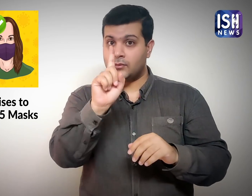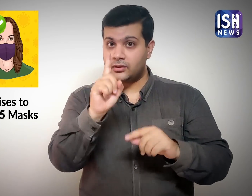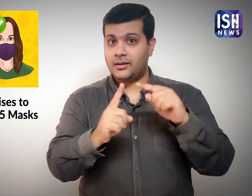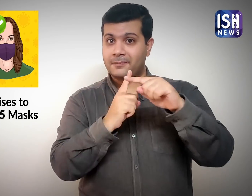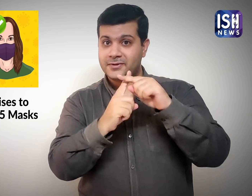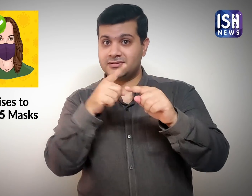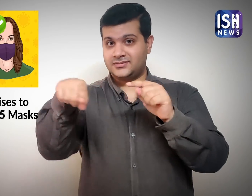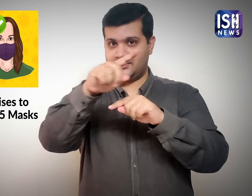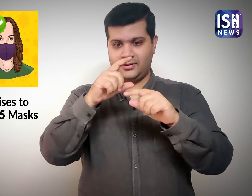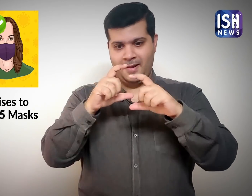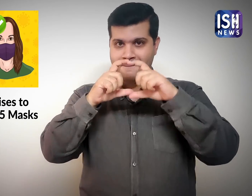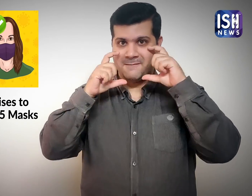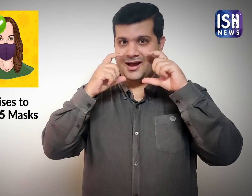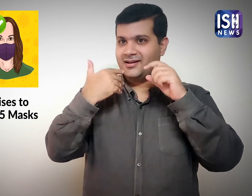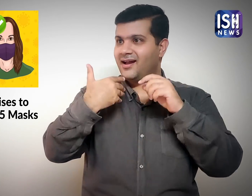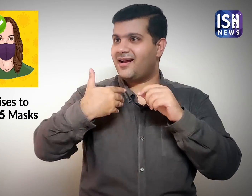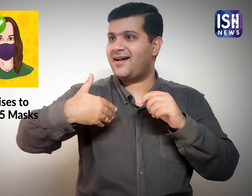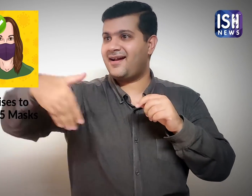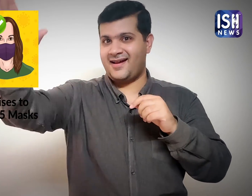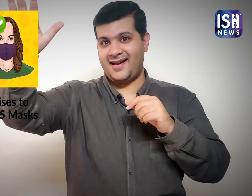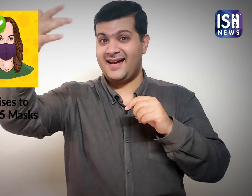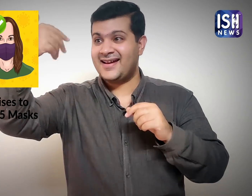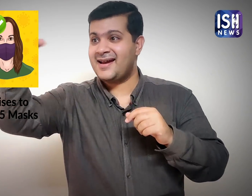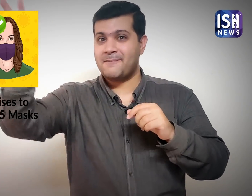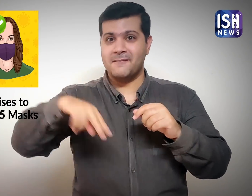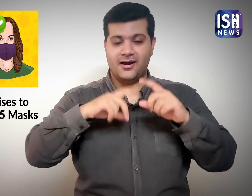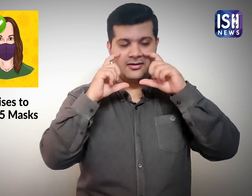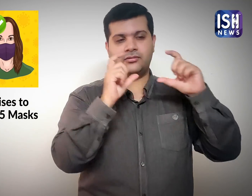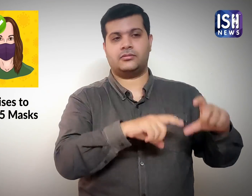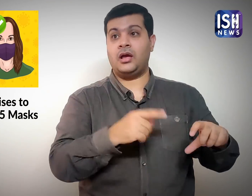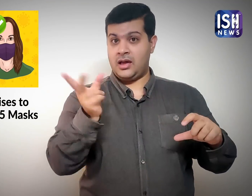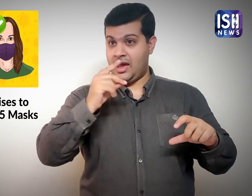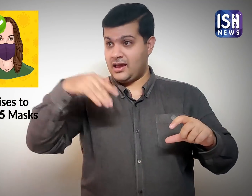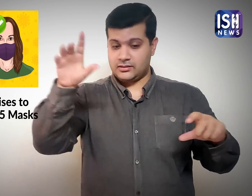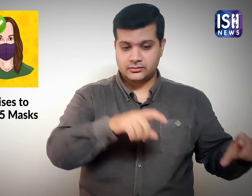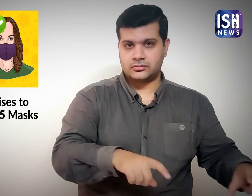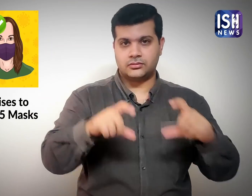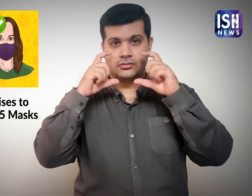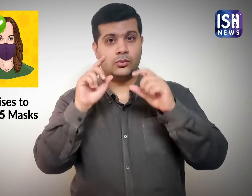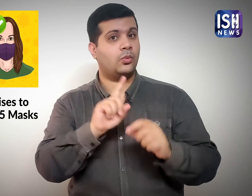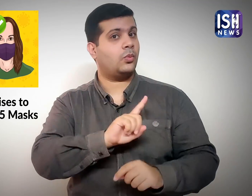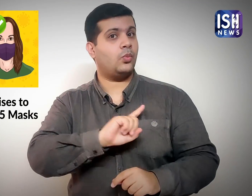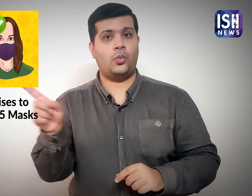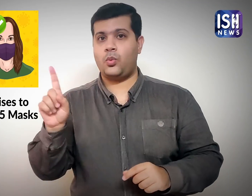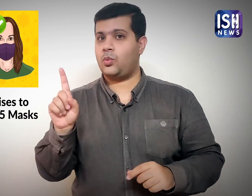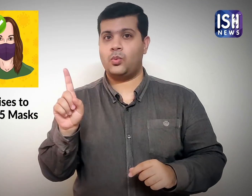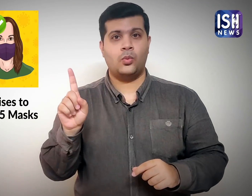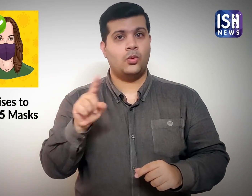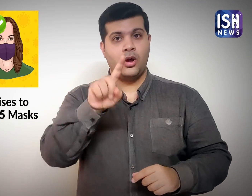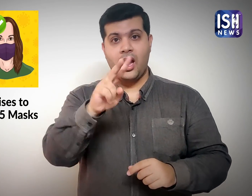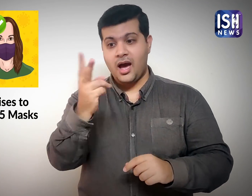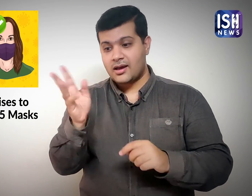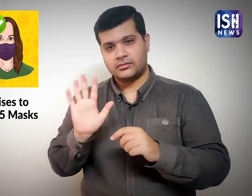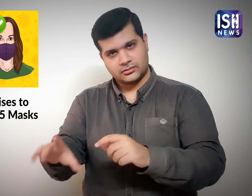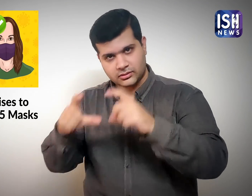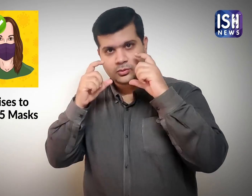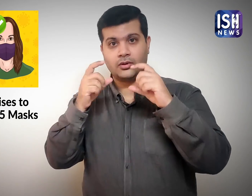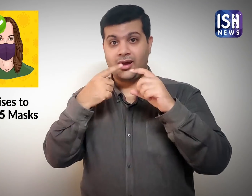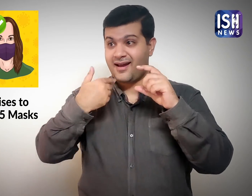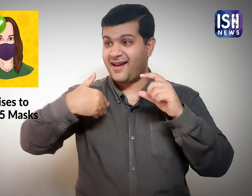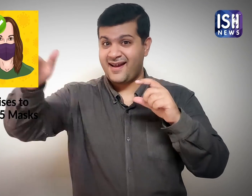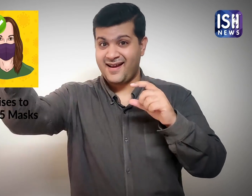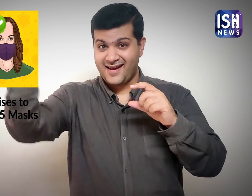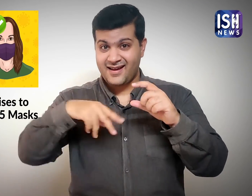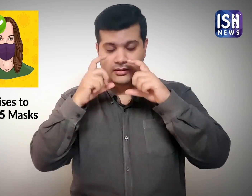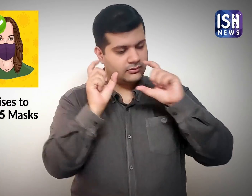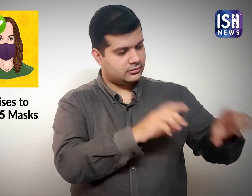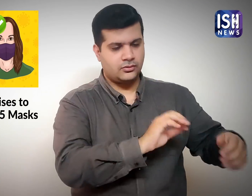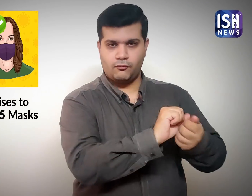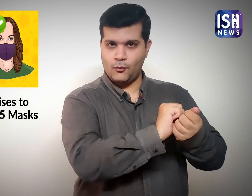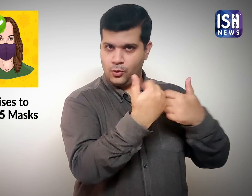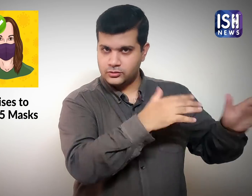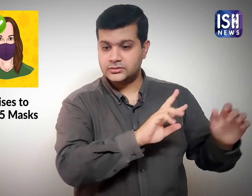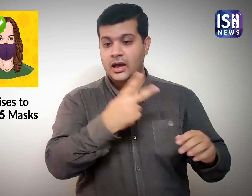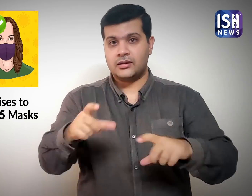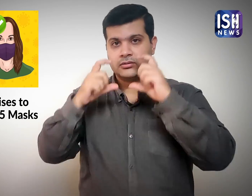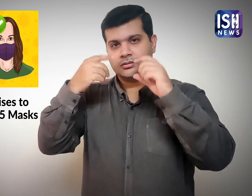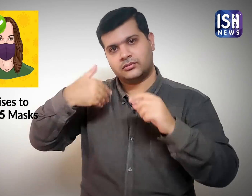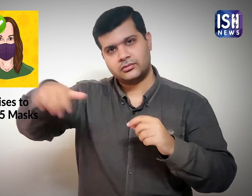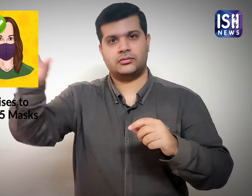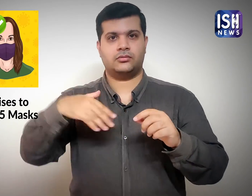Cloth masks without cleaning should never be reused.